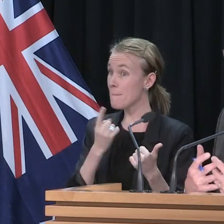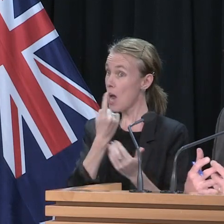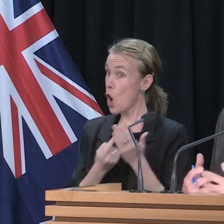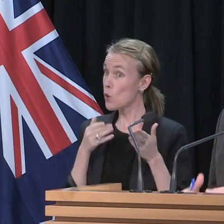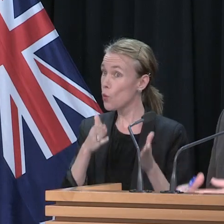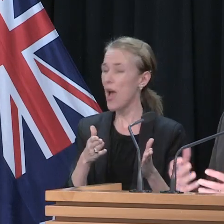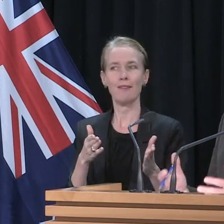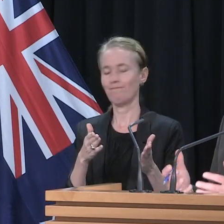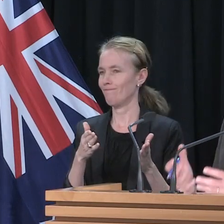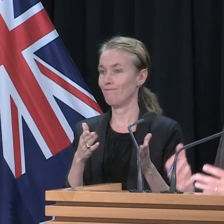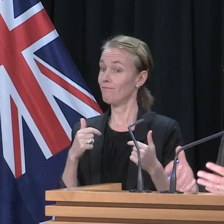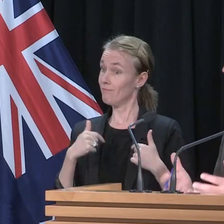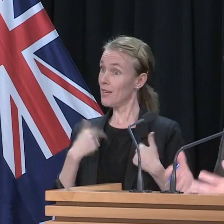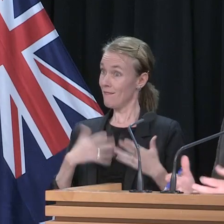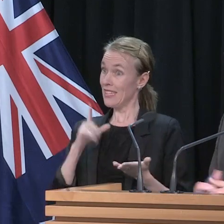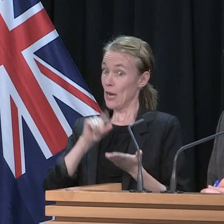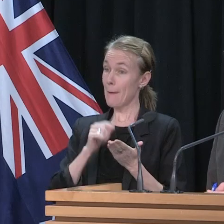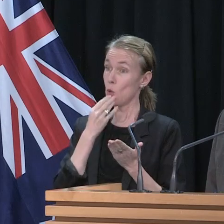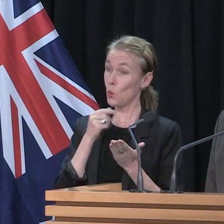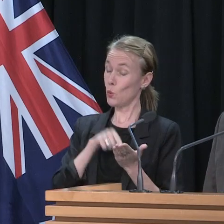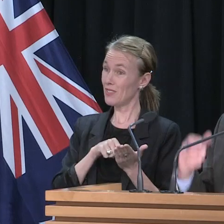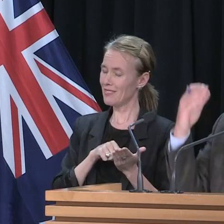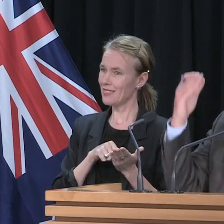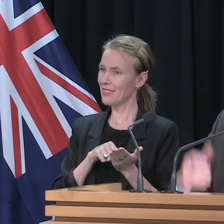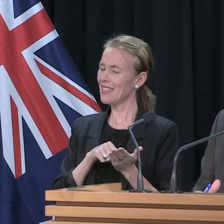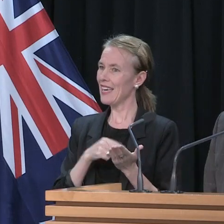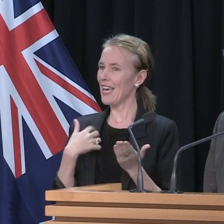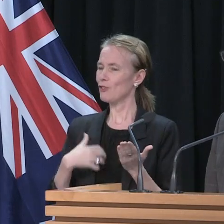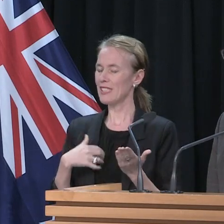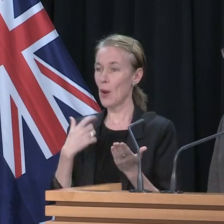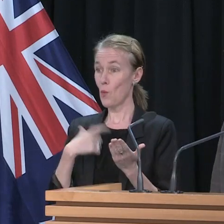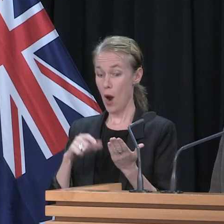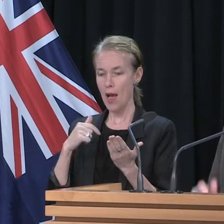close contacts. The app is important and, you know, from